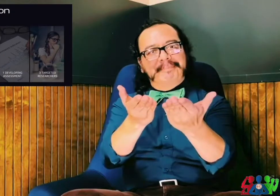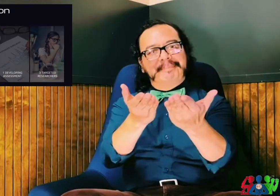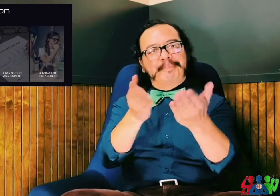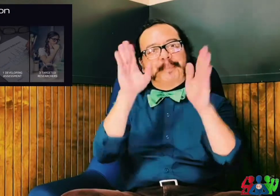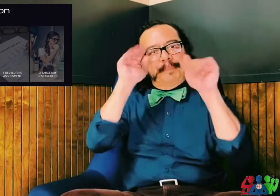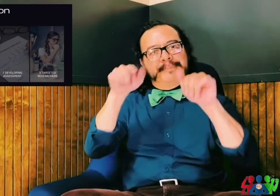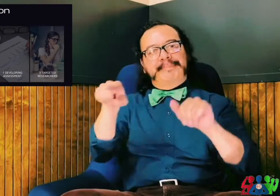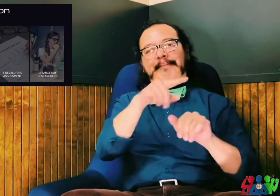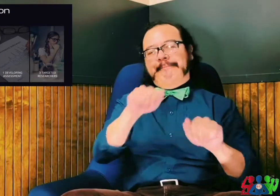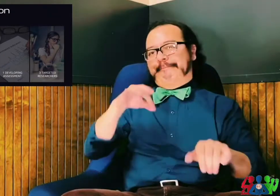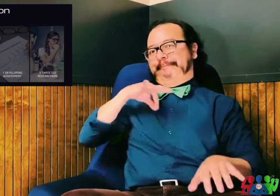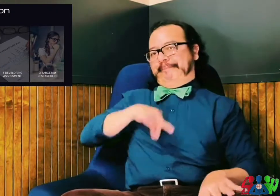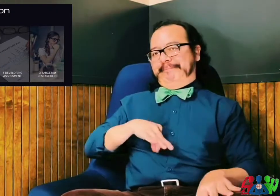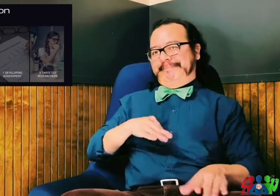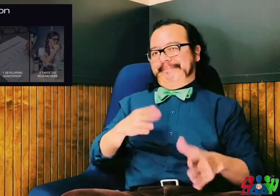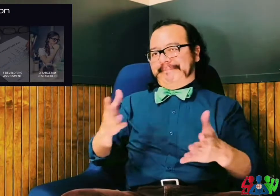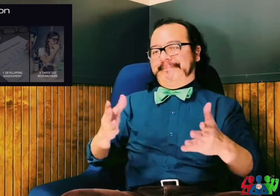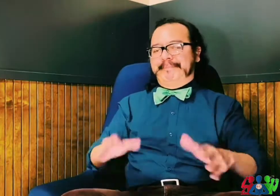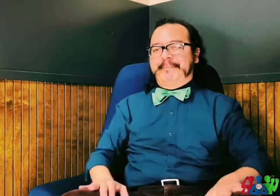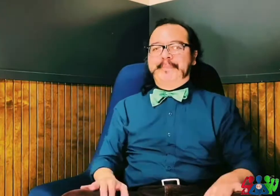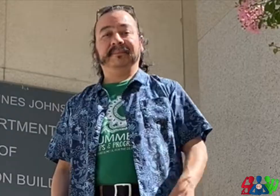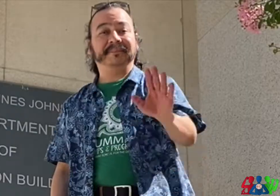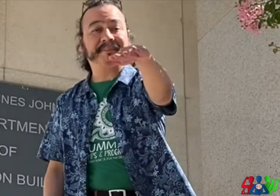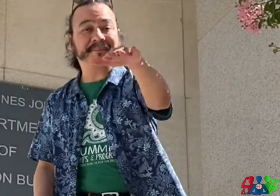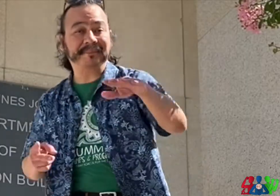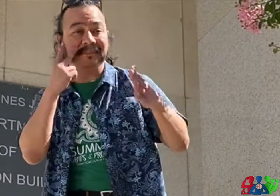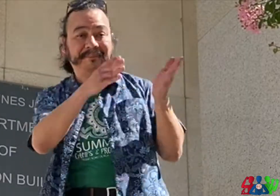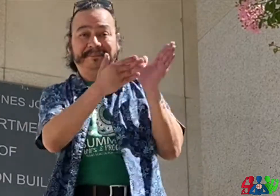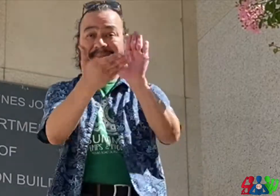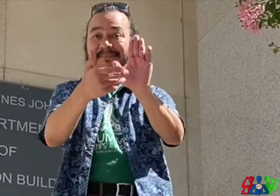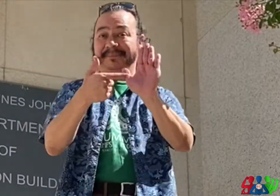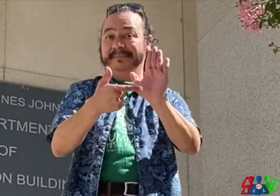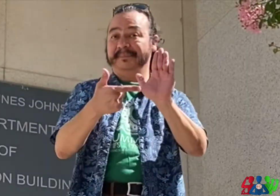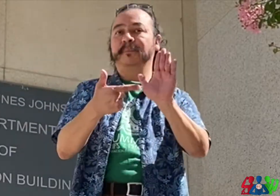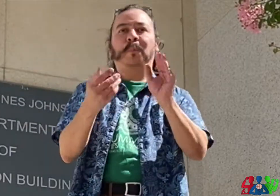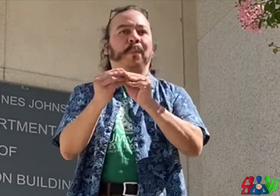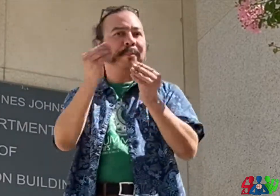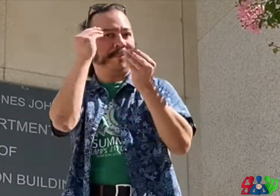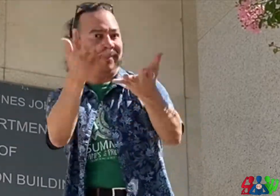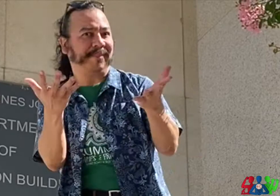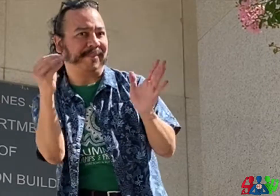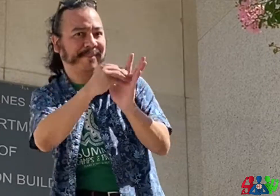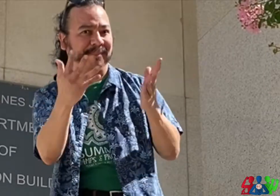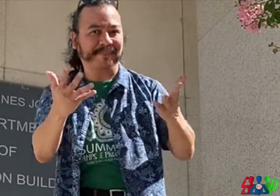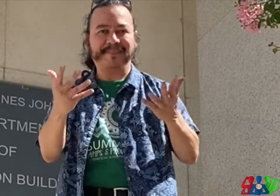May you all gain the benefit from this presentation. Hey! Within this presentation, may we add more information in it.